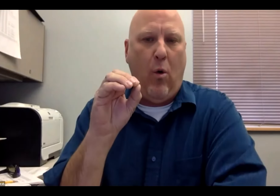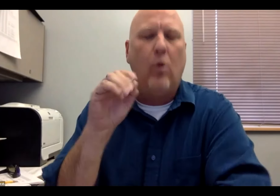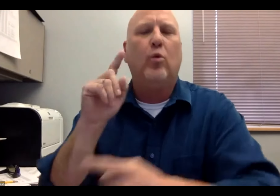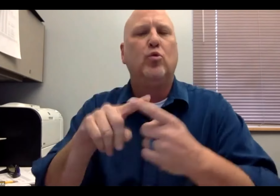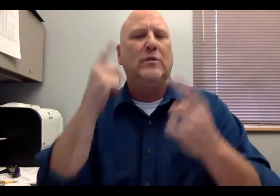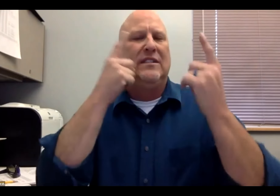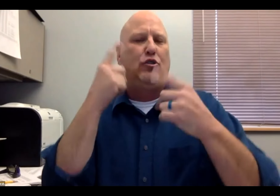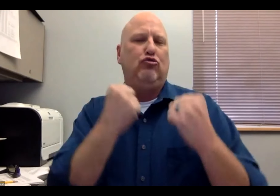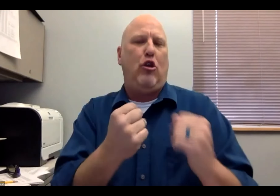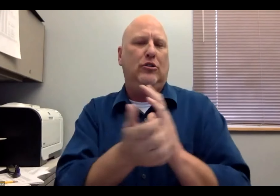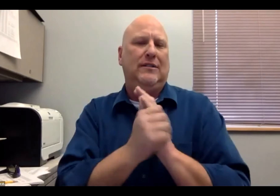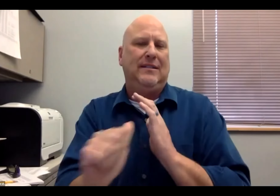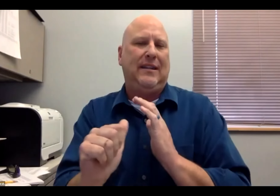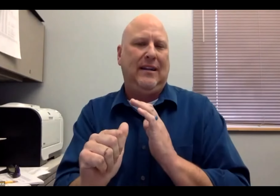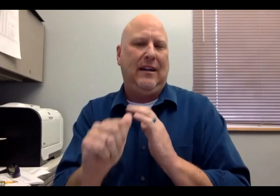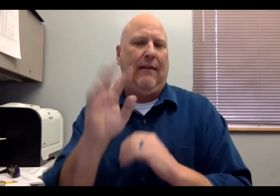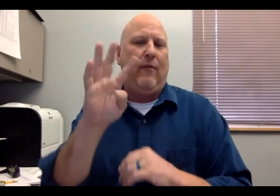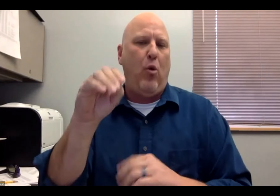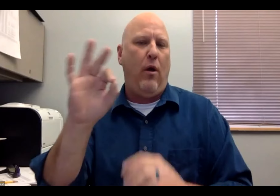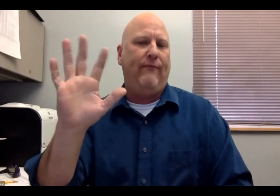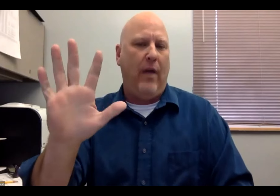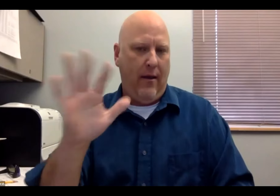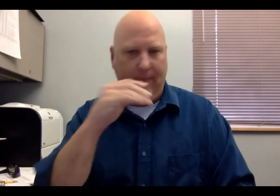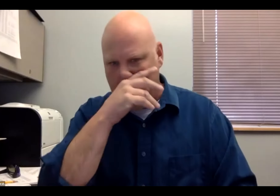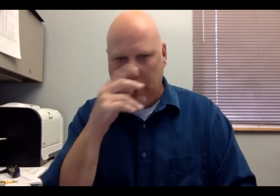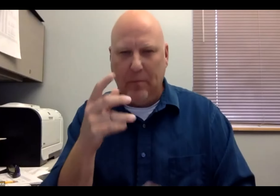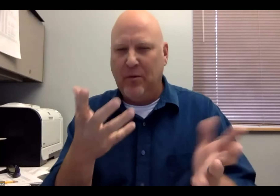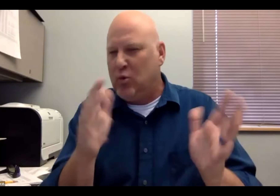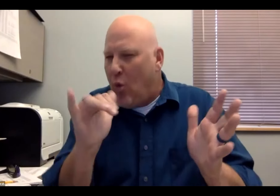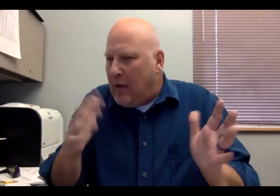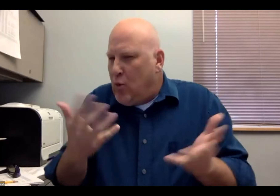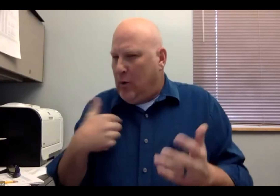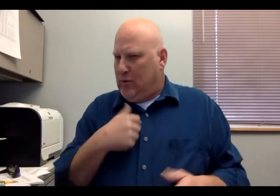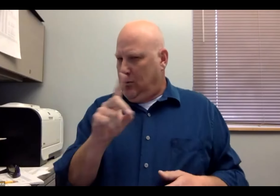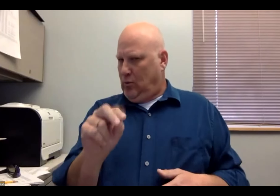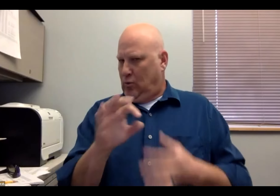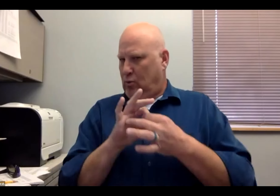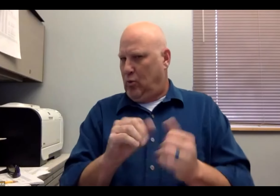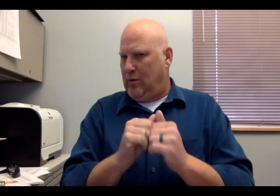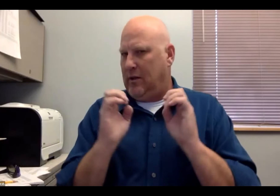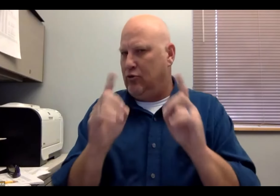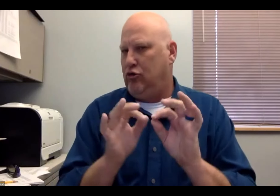score to at least 4.0, to show they have the skills to be working in the educational setting.